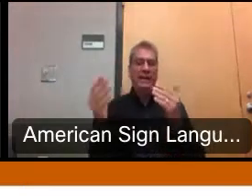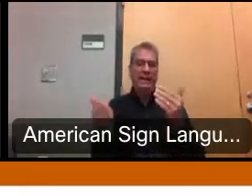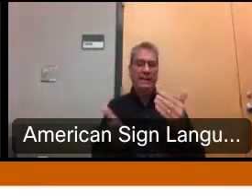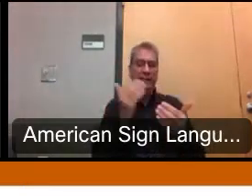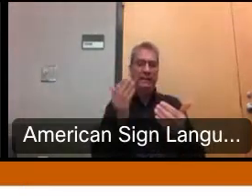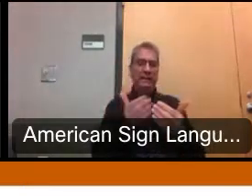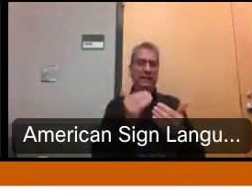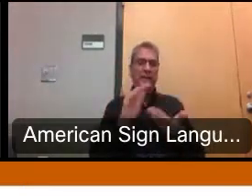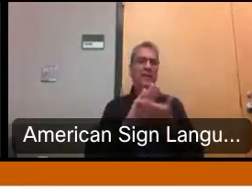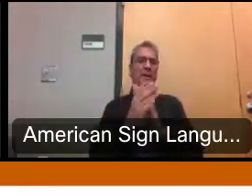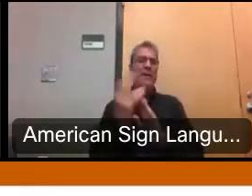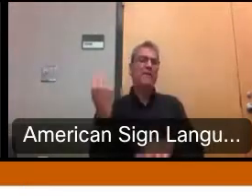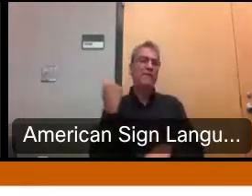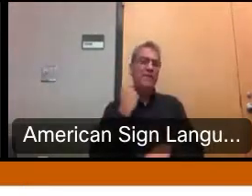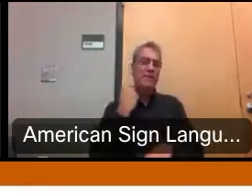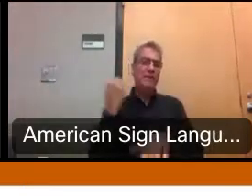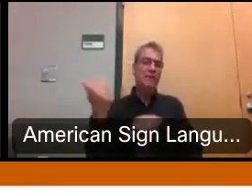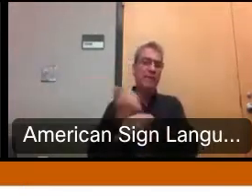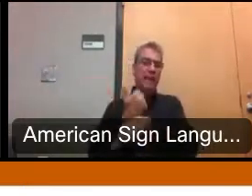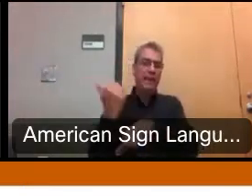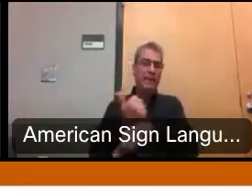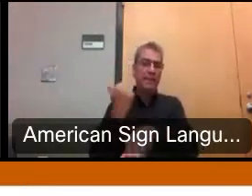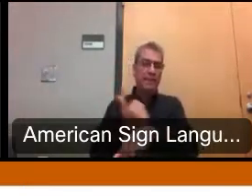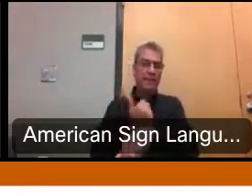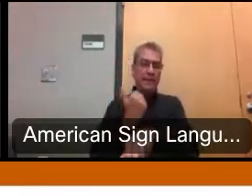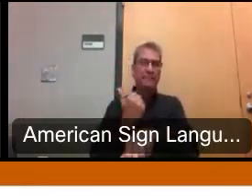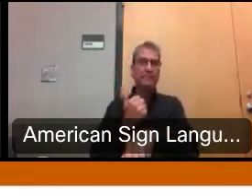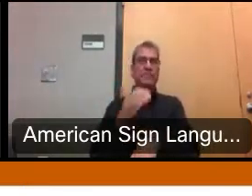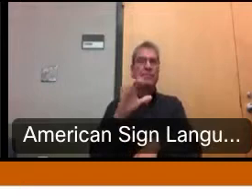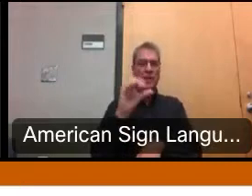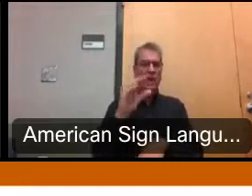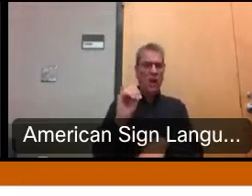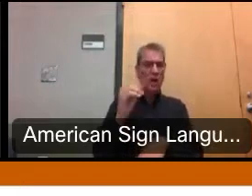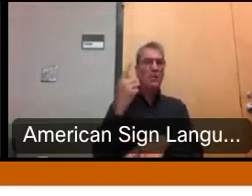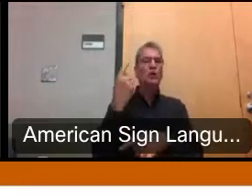victim blaming. And so it's like, it's really hard to get the calm really well, everyone just kind of tried to keep them separate, even though we